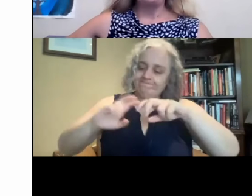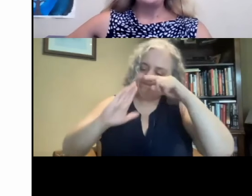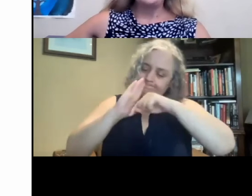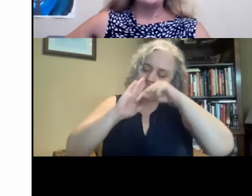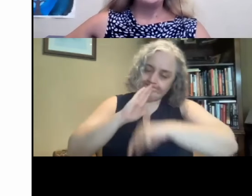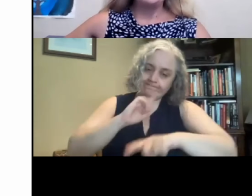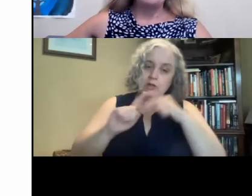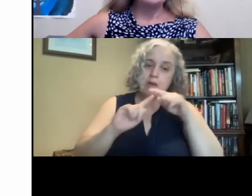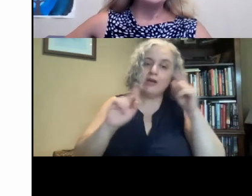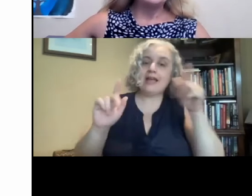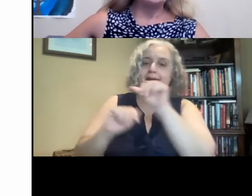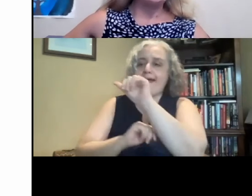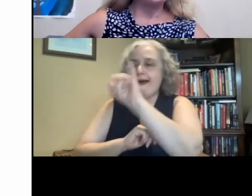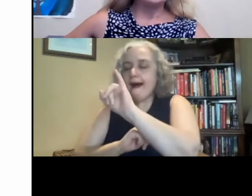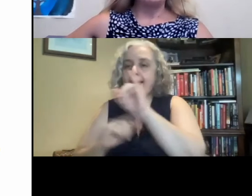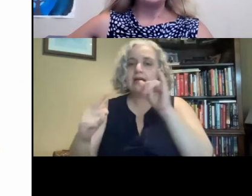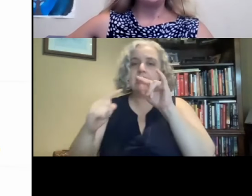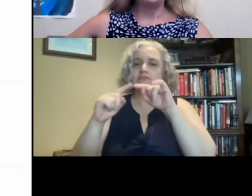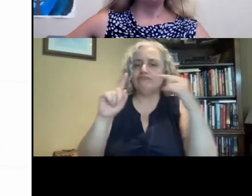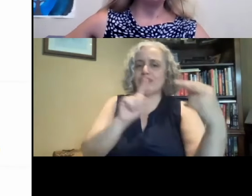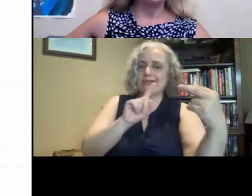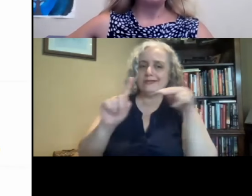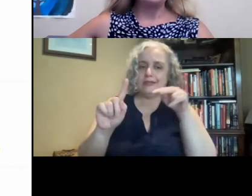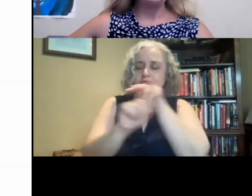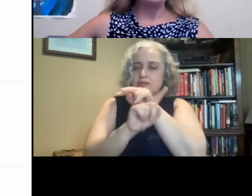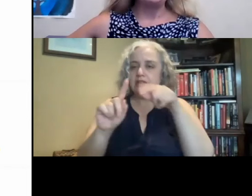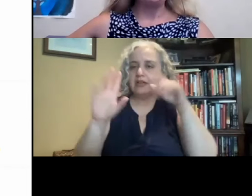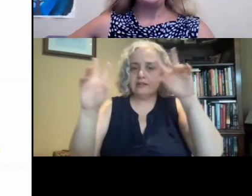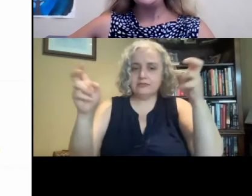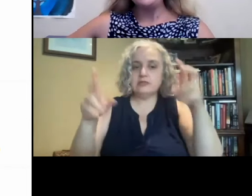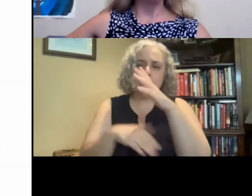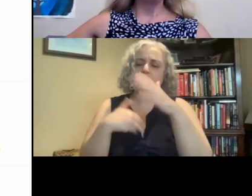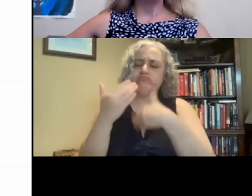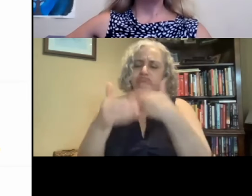I'm Vera Roberts with the Inclusive Design Research Center, and I'm pleased to welcome you.